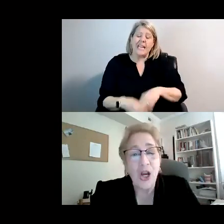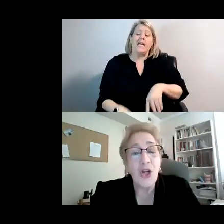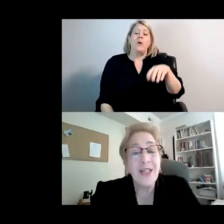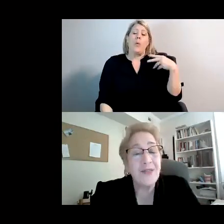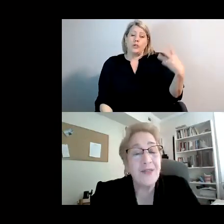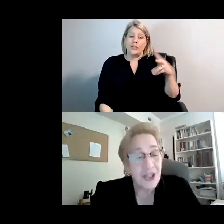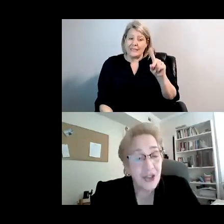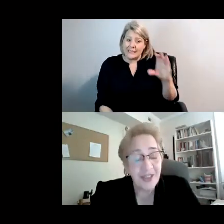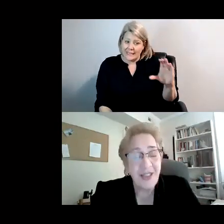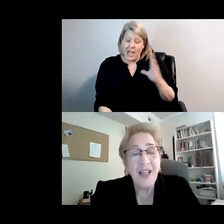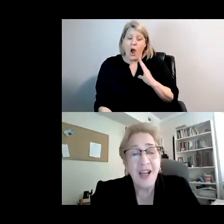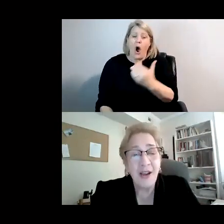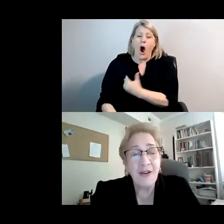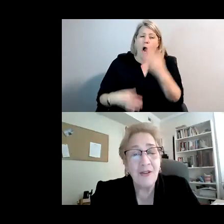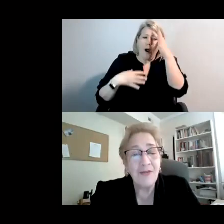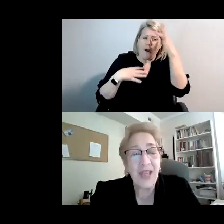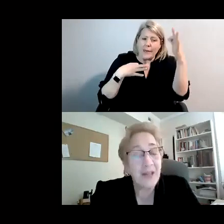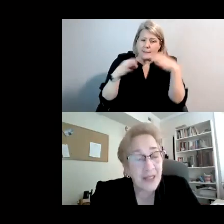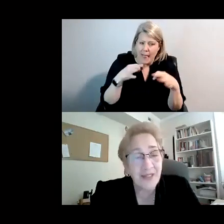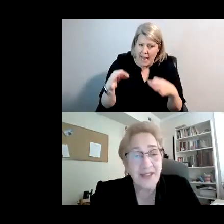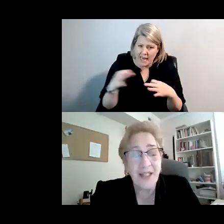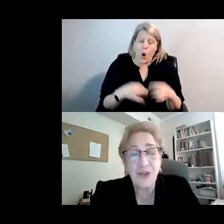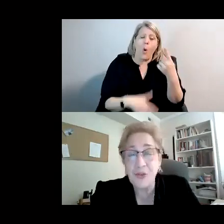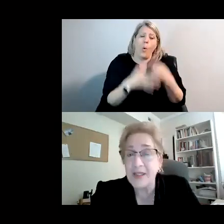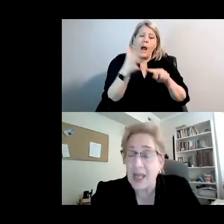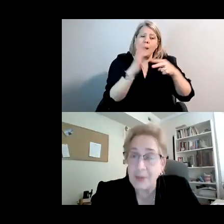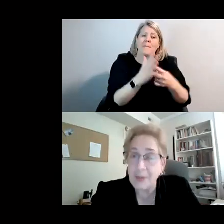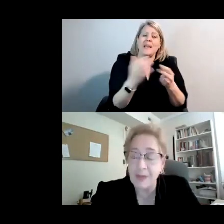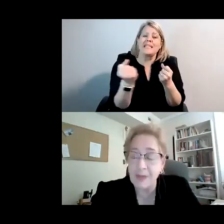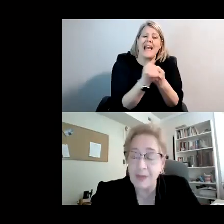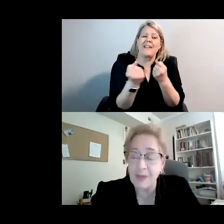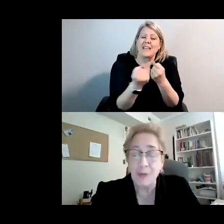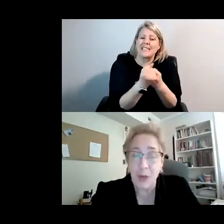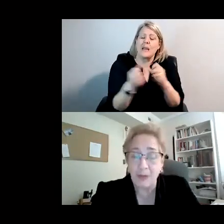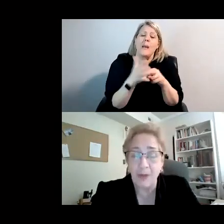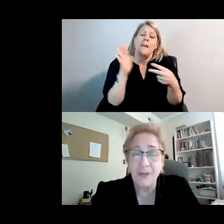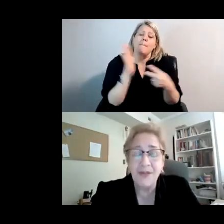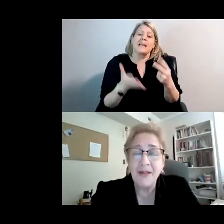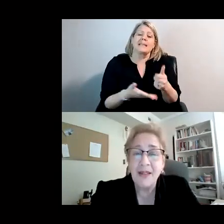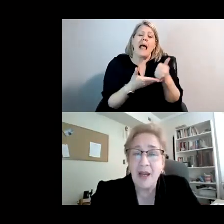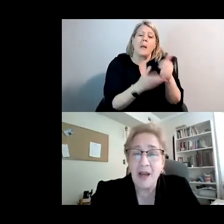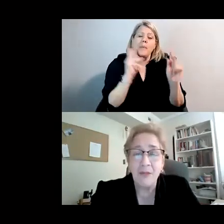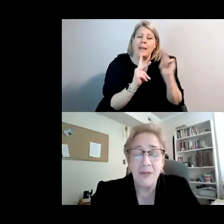Our definition of advocacy is really helping people solve problems.